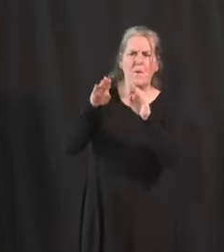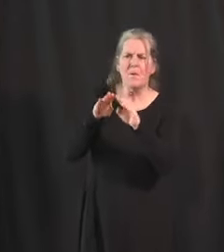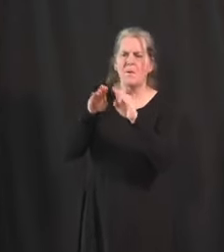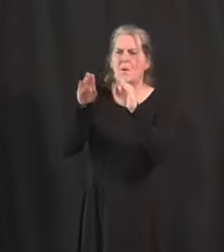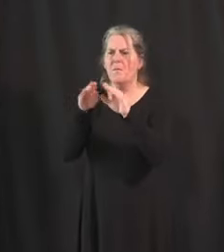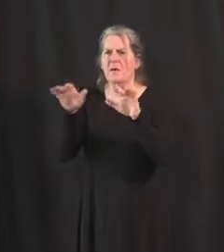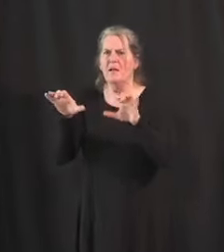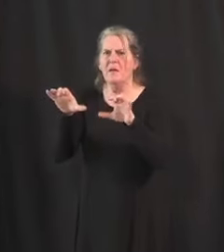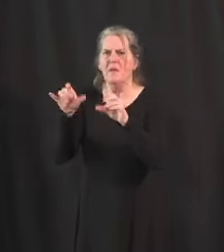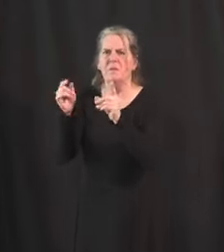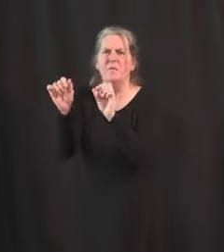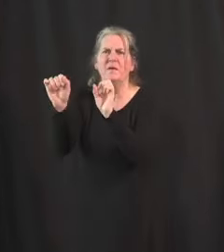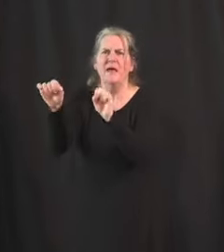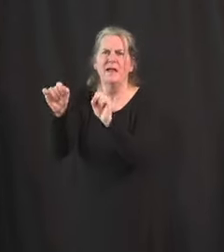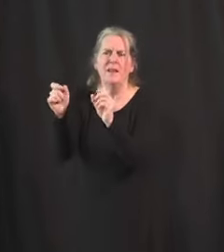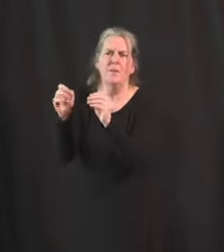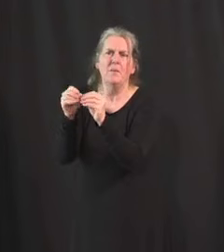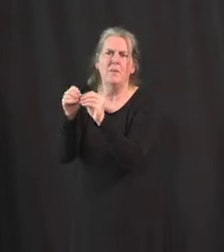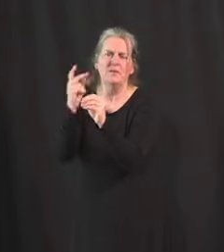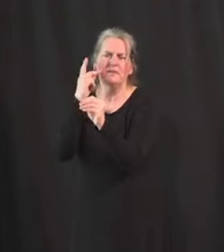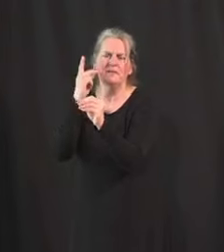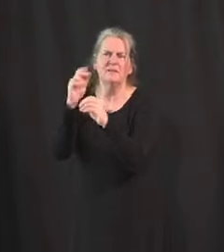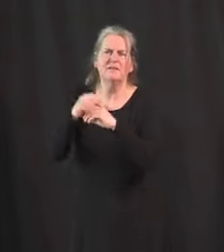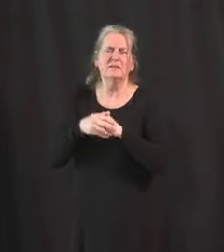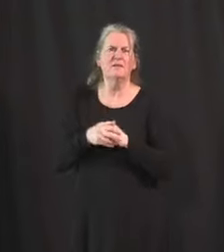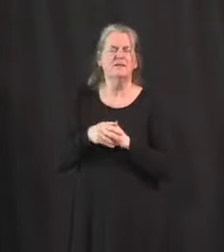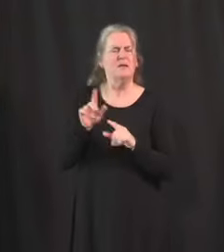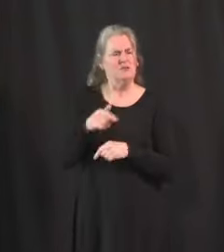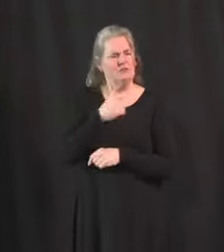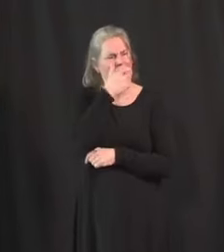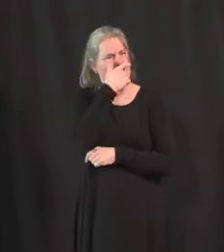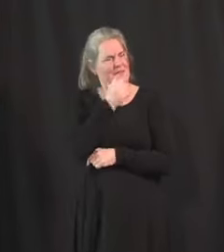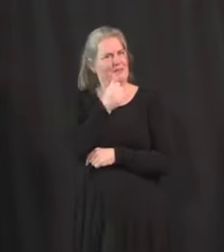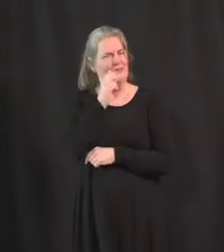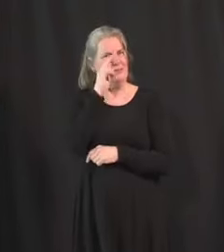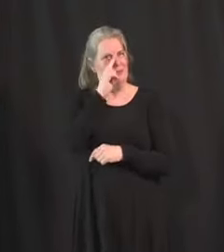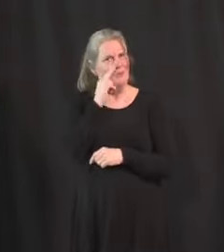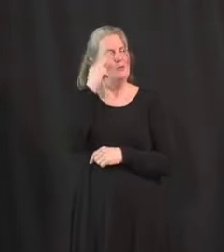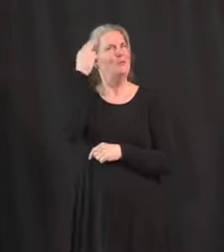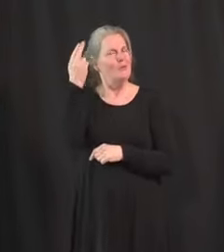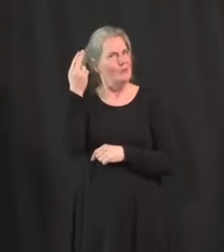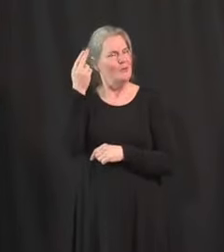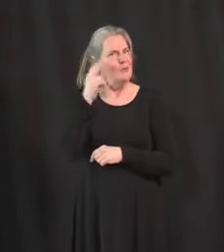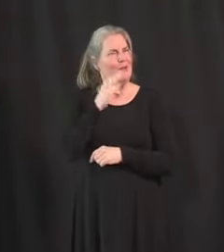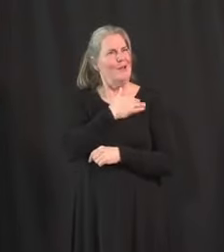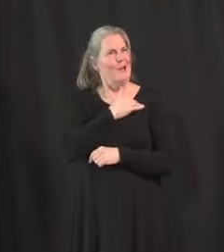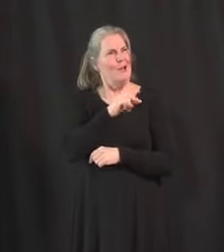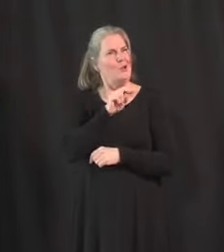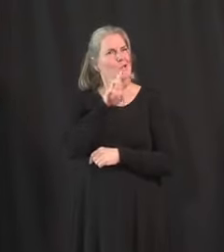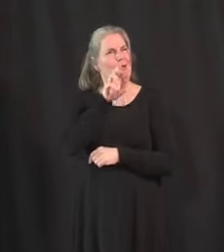I ALSO THOUGHT HOW INTERESTING WERE SOME OF THE MORE EXTRAORDINARY PIECES OF GOOD NEWS AMONGST ALL THE COVID ANGST